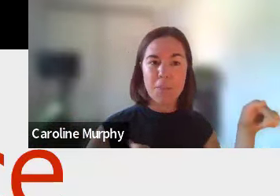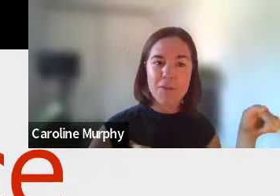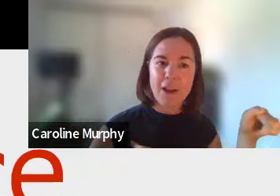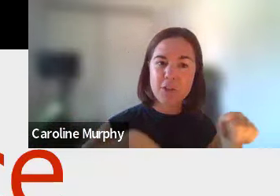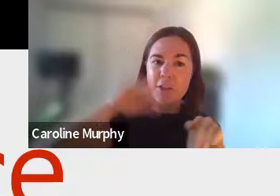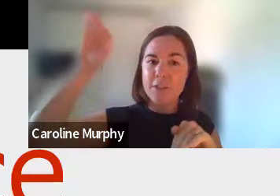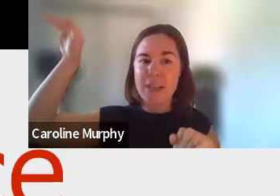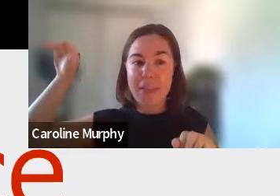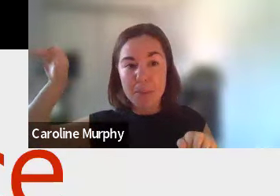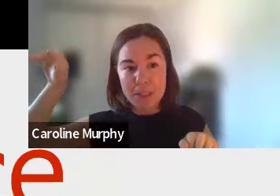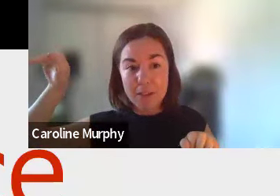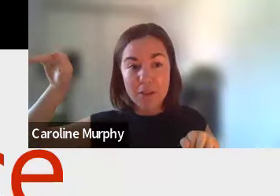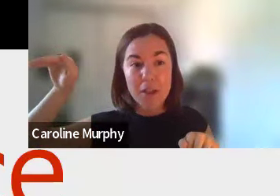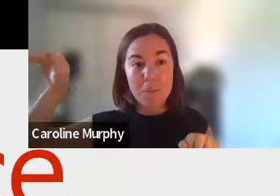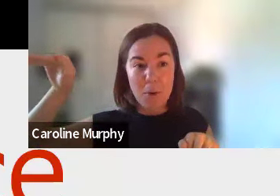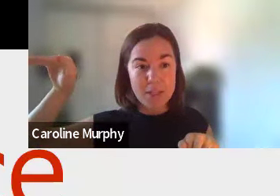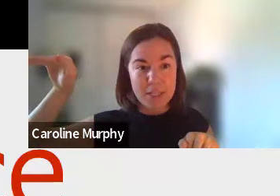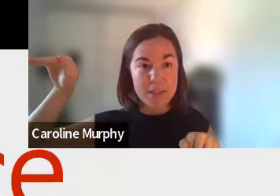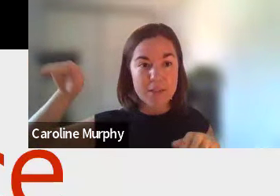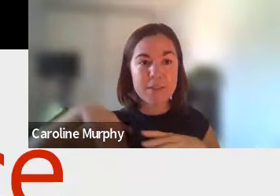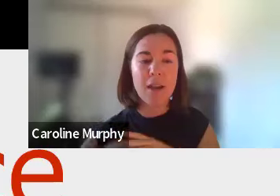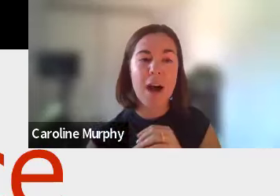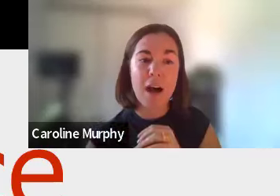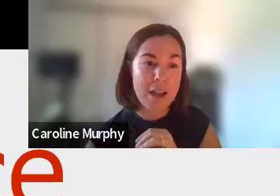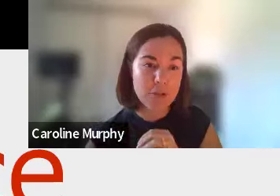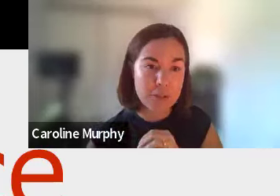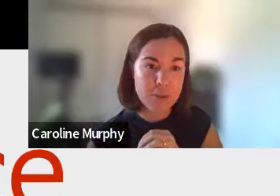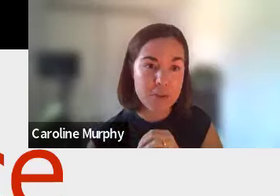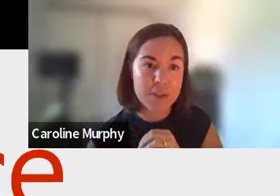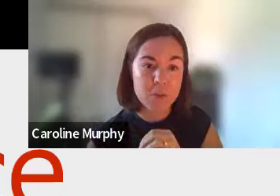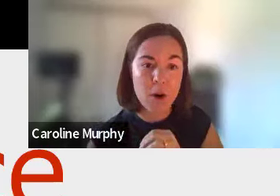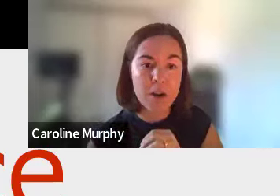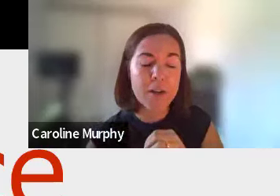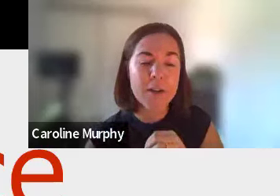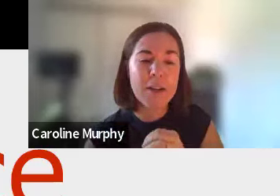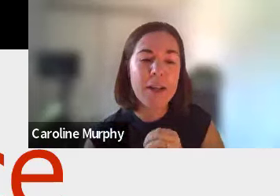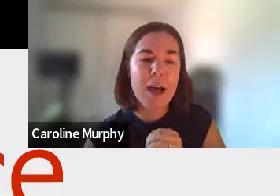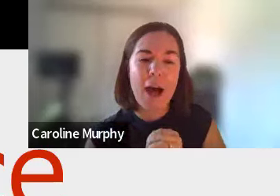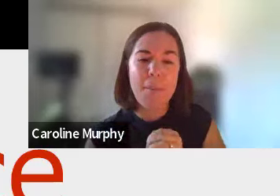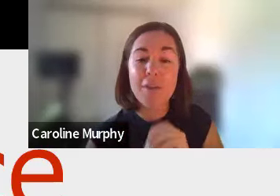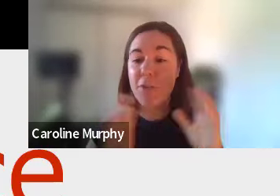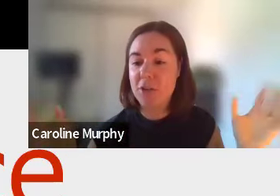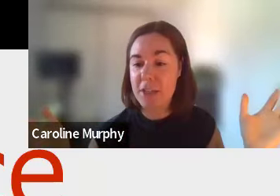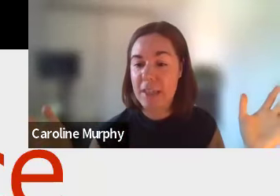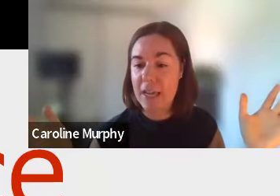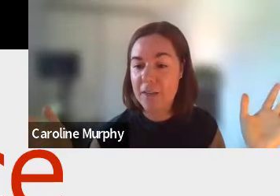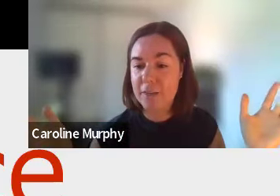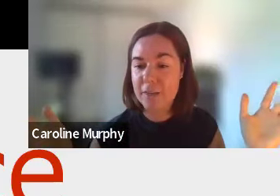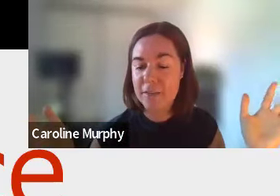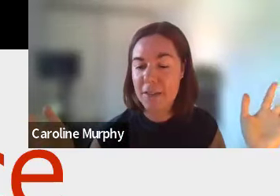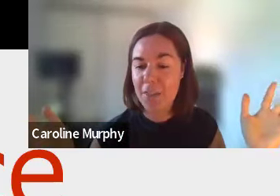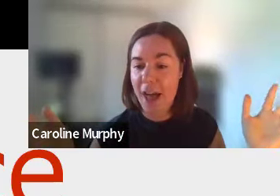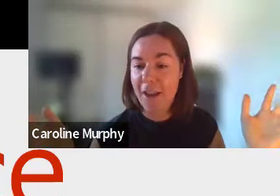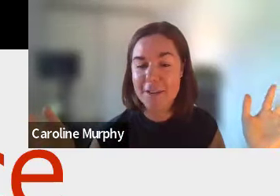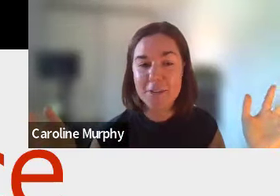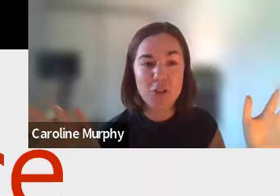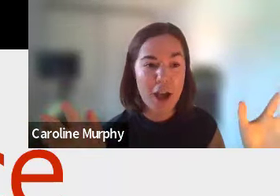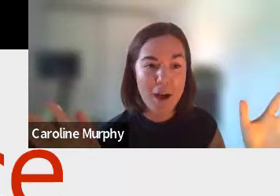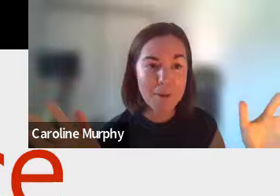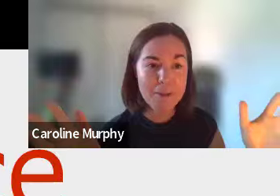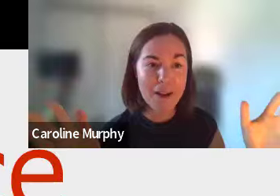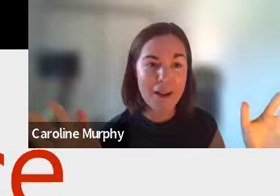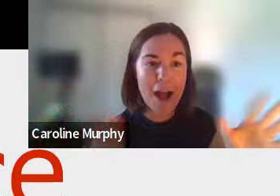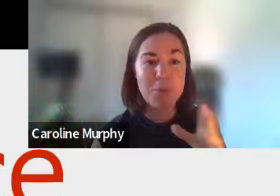the professionals and the political appointees on natural resources work. Unfortunately, that job, I